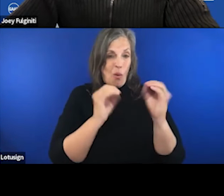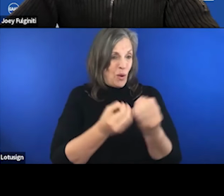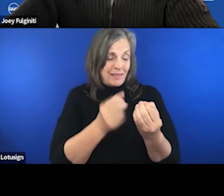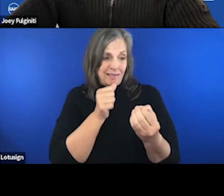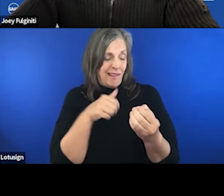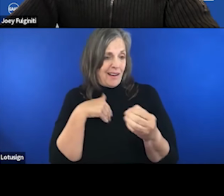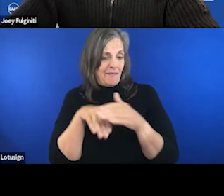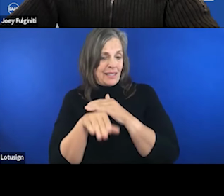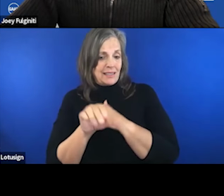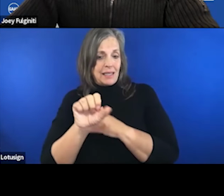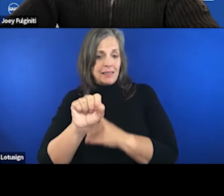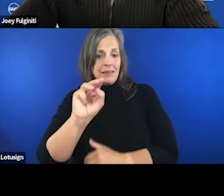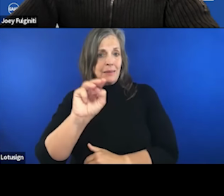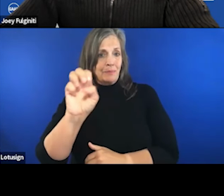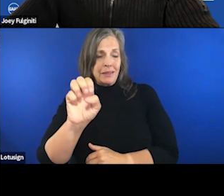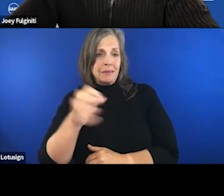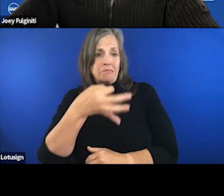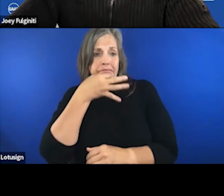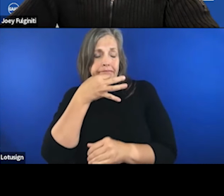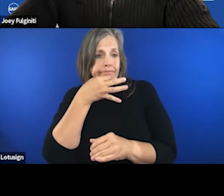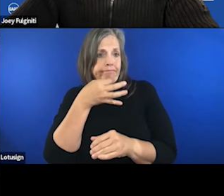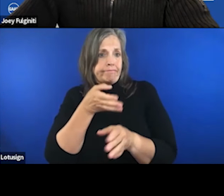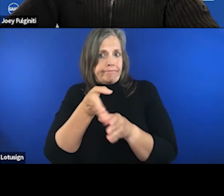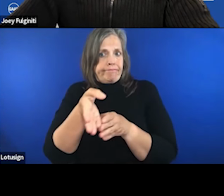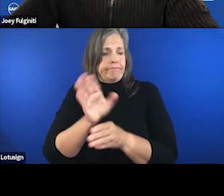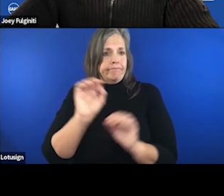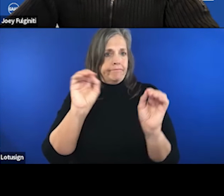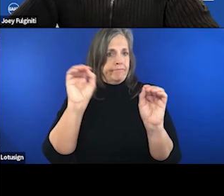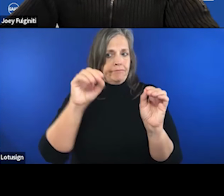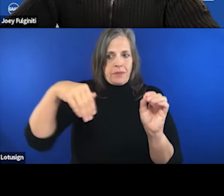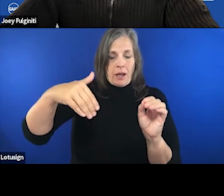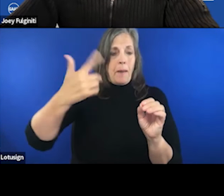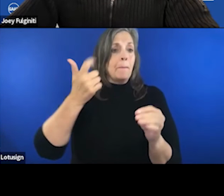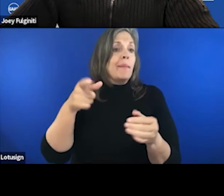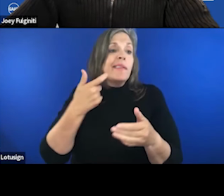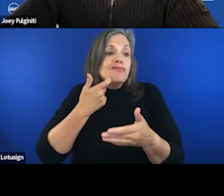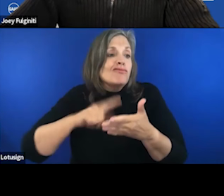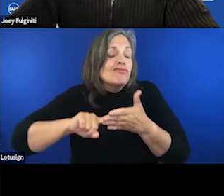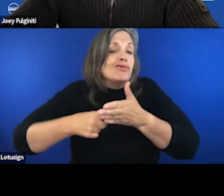sneeze on staff yet because maybe they're new to their accessibility practice or they're trying to